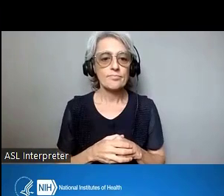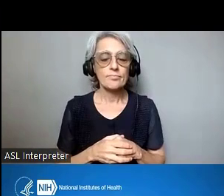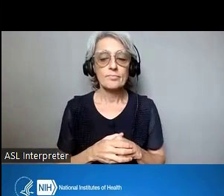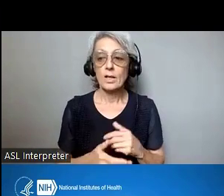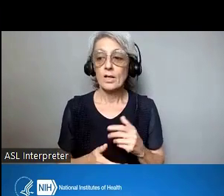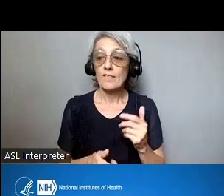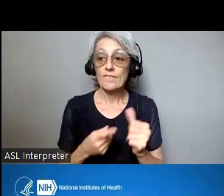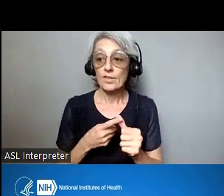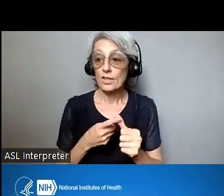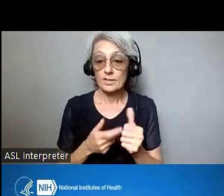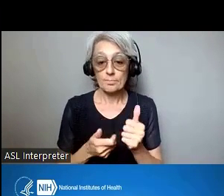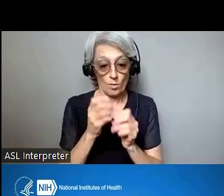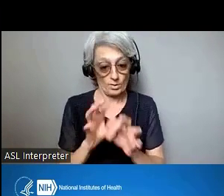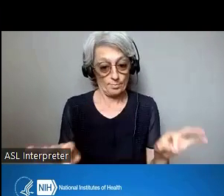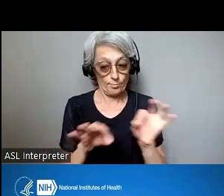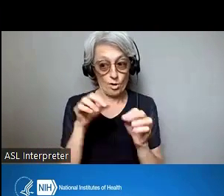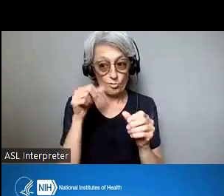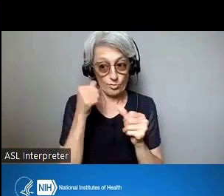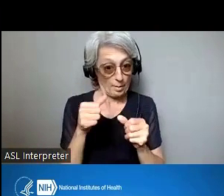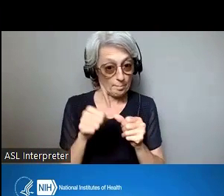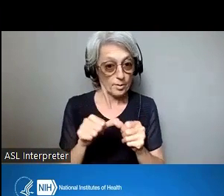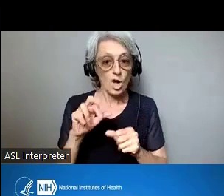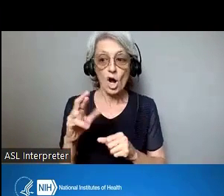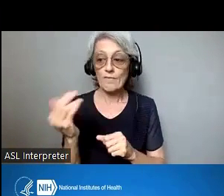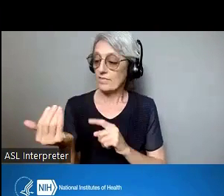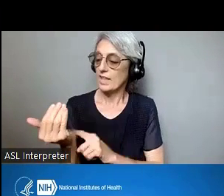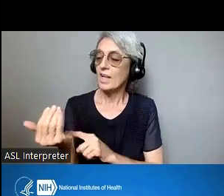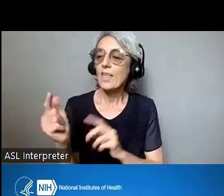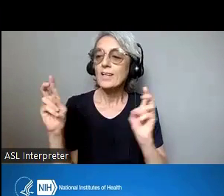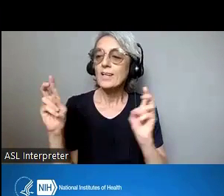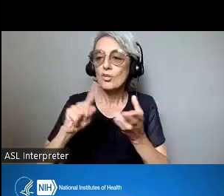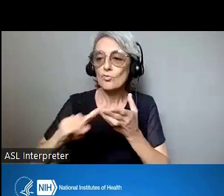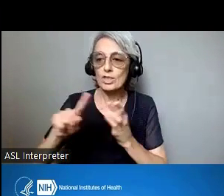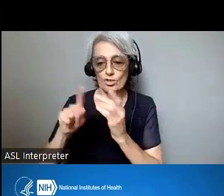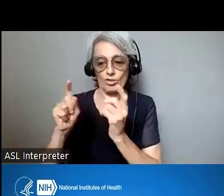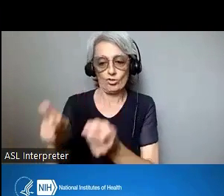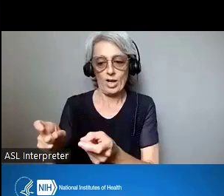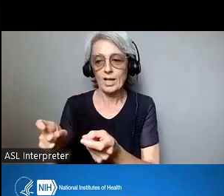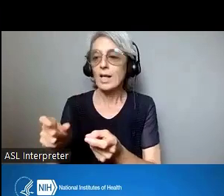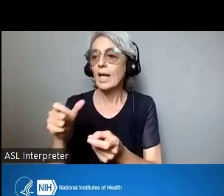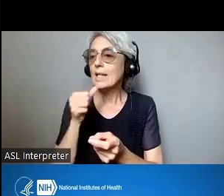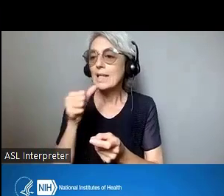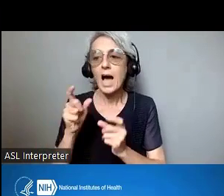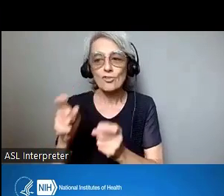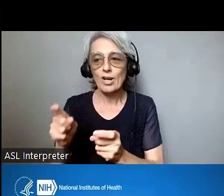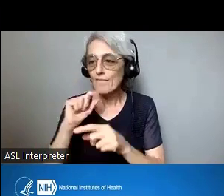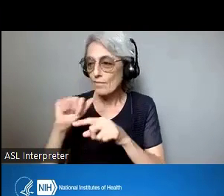is that the R15 is a research grant. It is not a training grant. Therefore, a key assessment is that